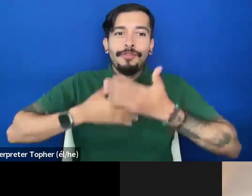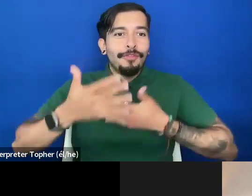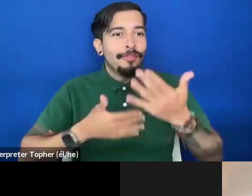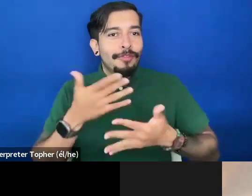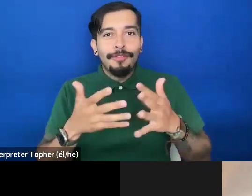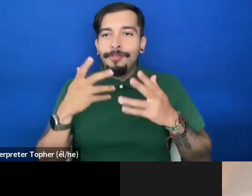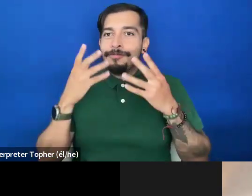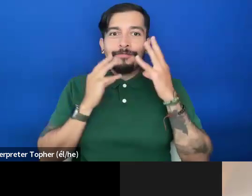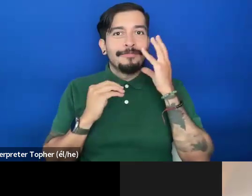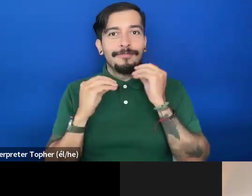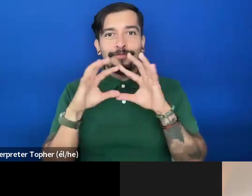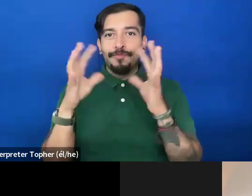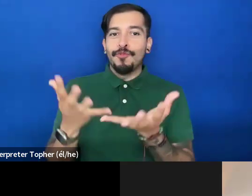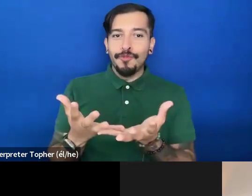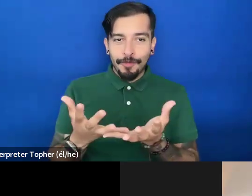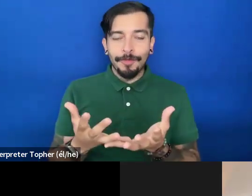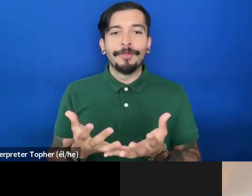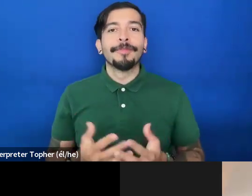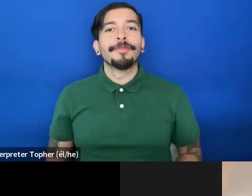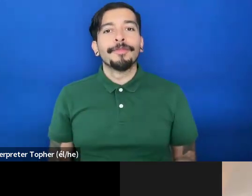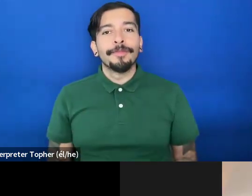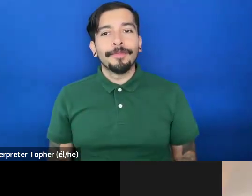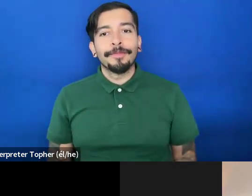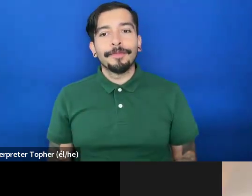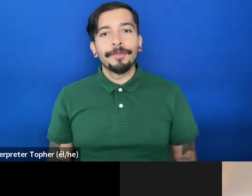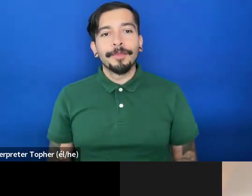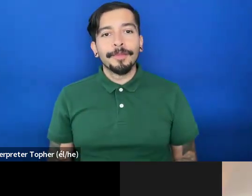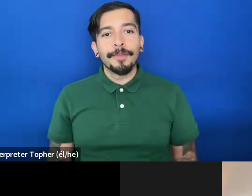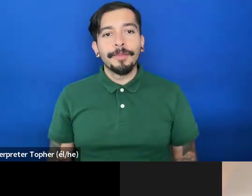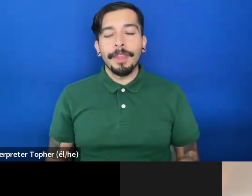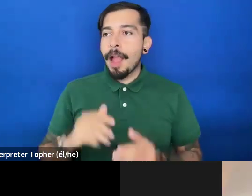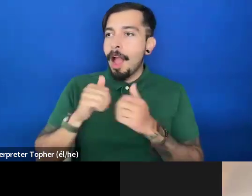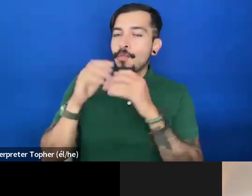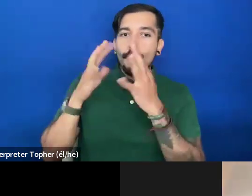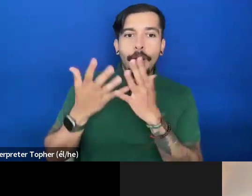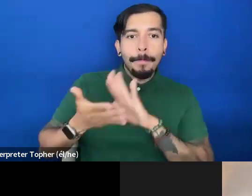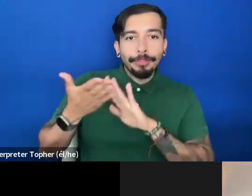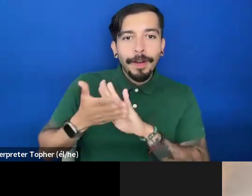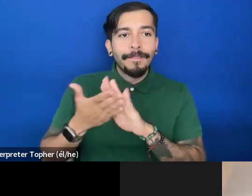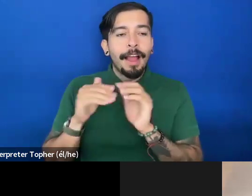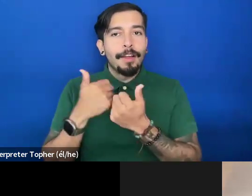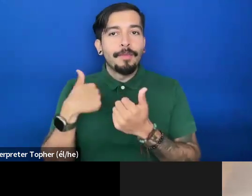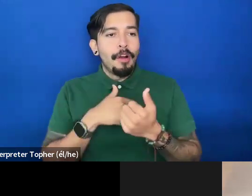and its various intersections and layers work together. So anyway, thank you so, so much.